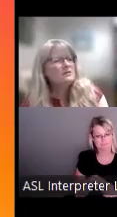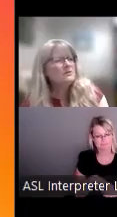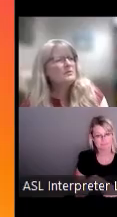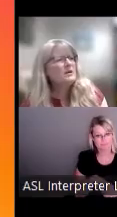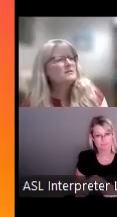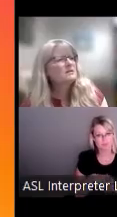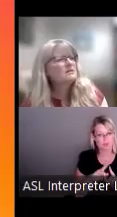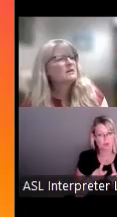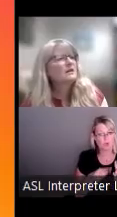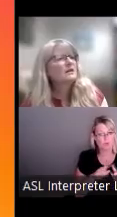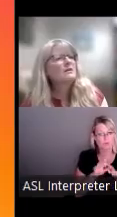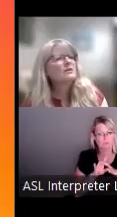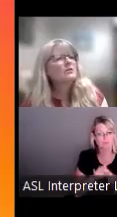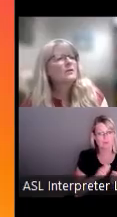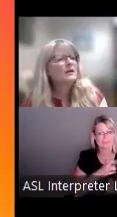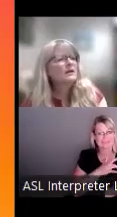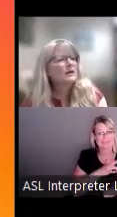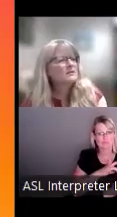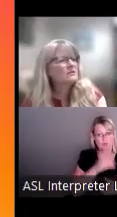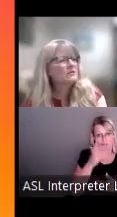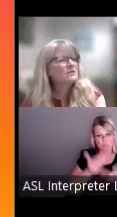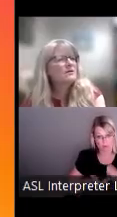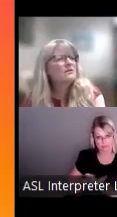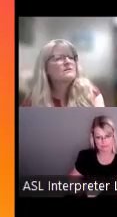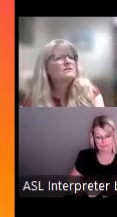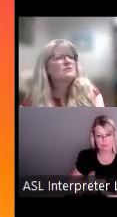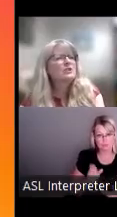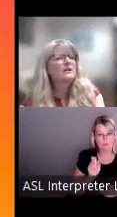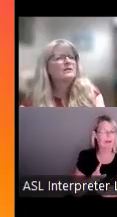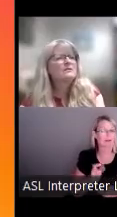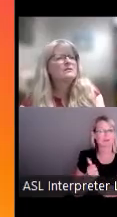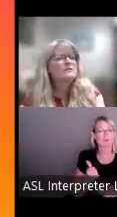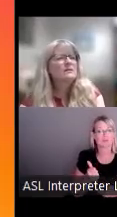sensory processing, you want to ask yourself, is the child's